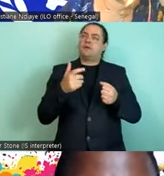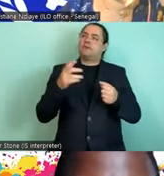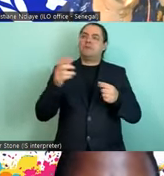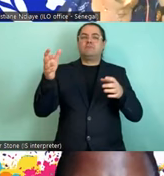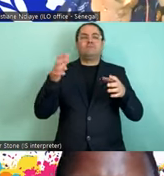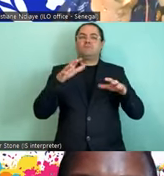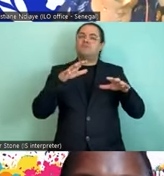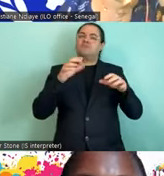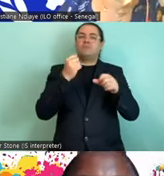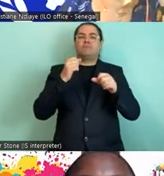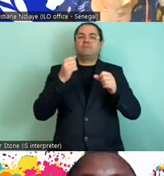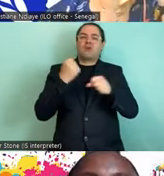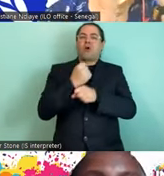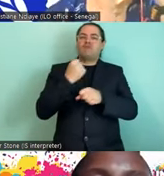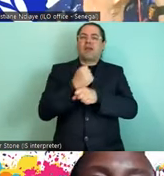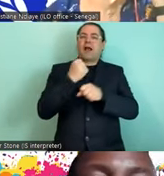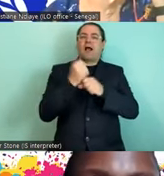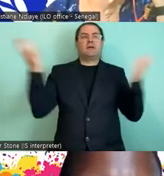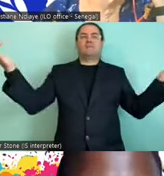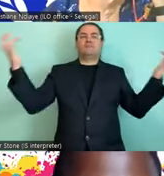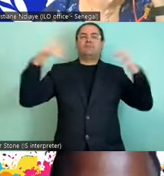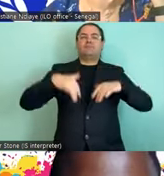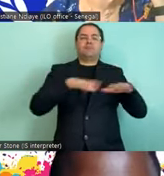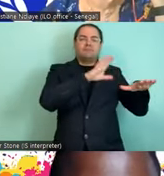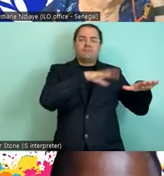for people with disabilities. 10:37:54 Again, into the support of light